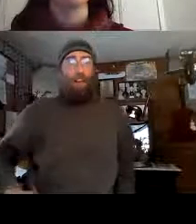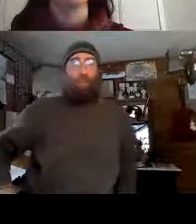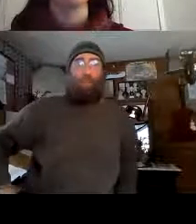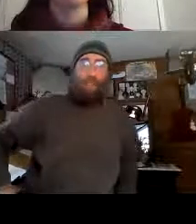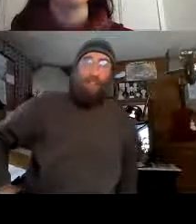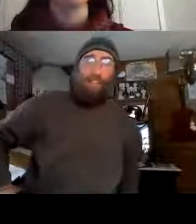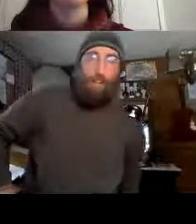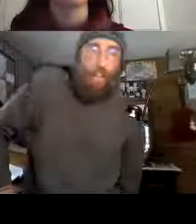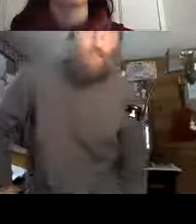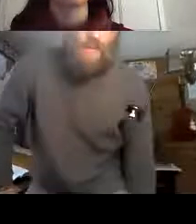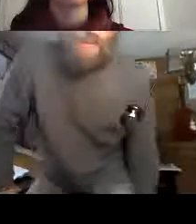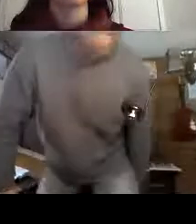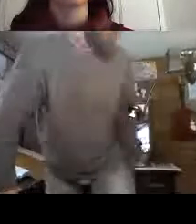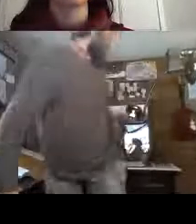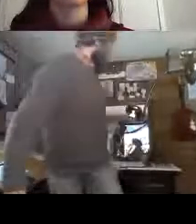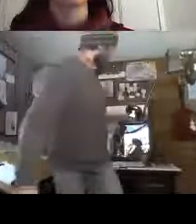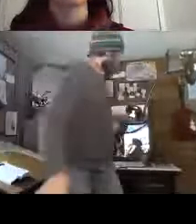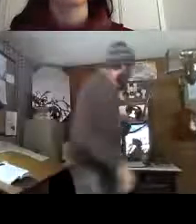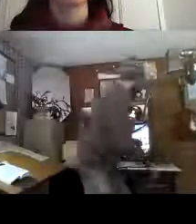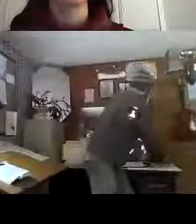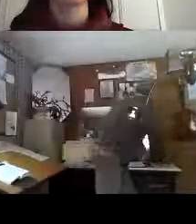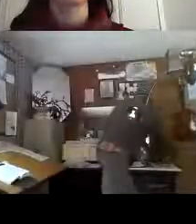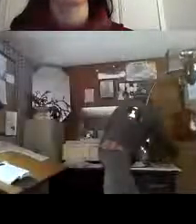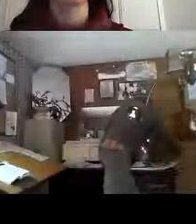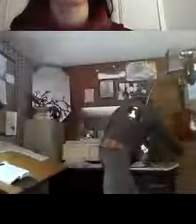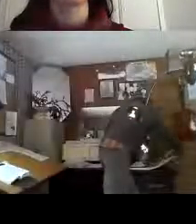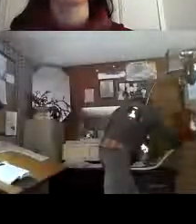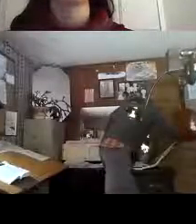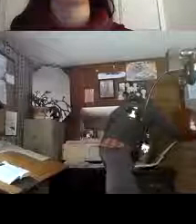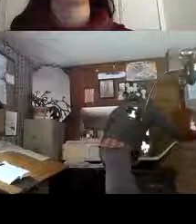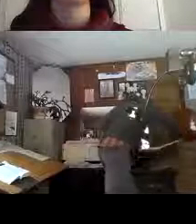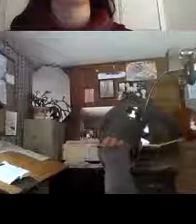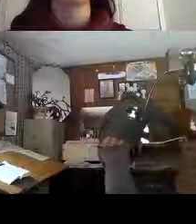um and starting to read. I'm going to grab a book here I have on my